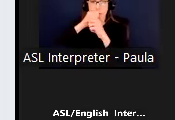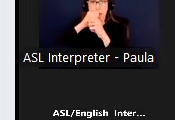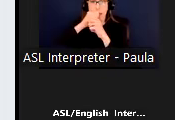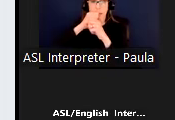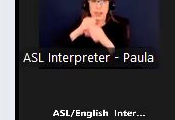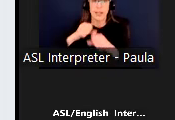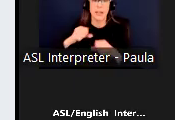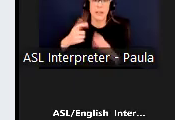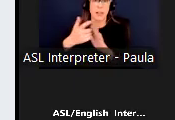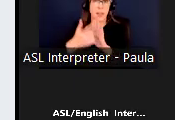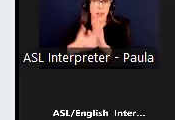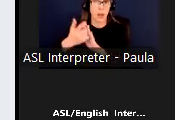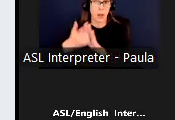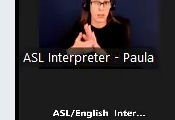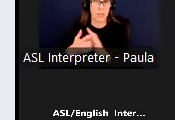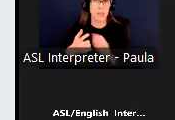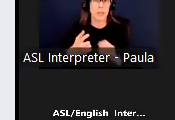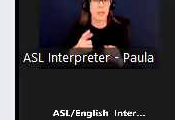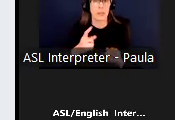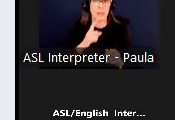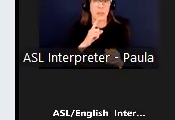are pretty strict.